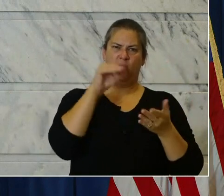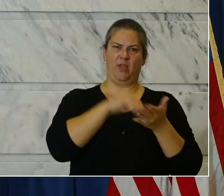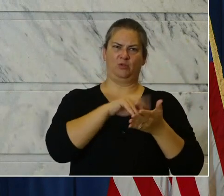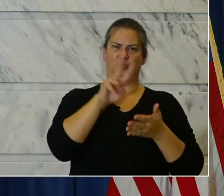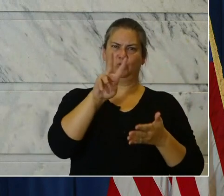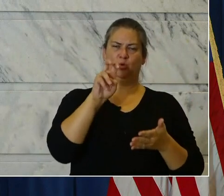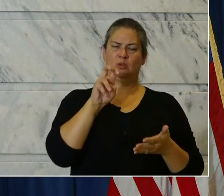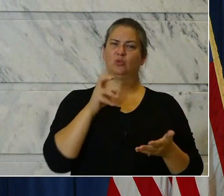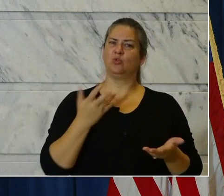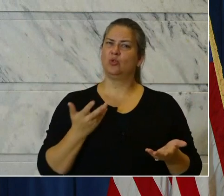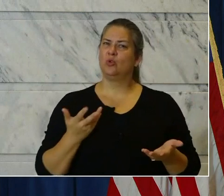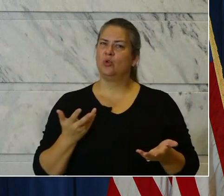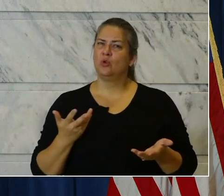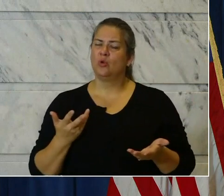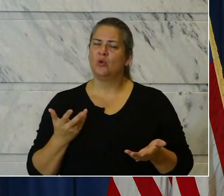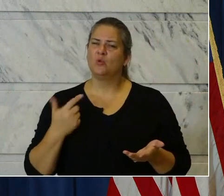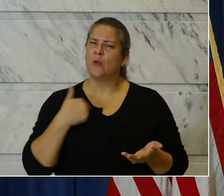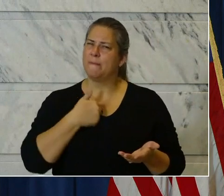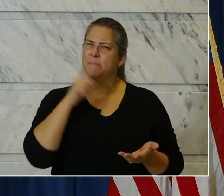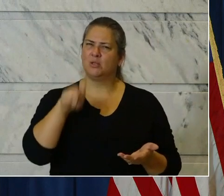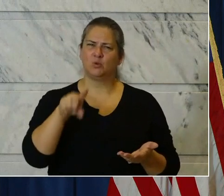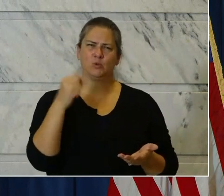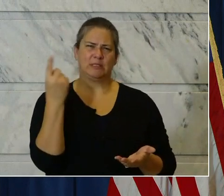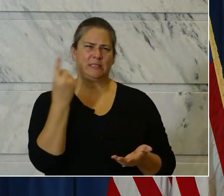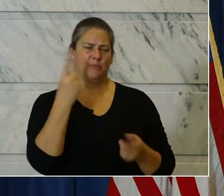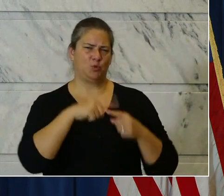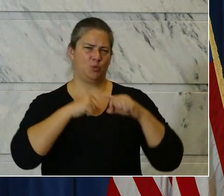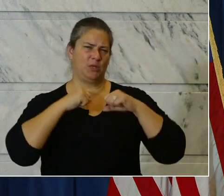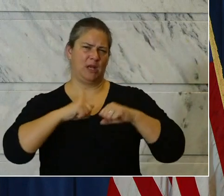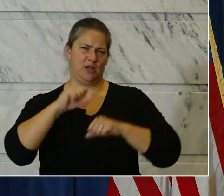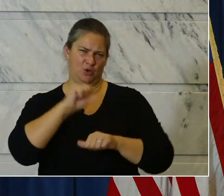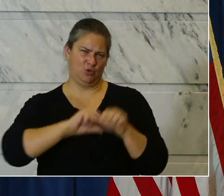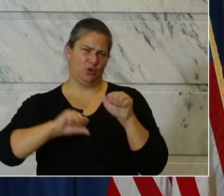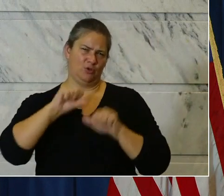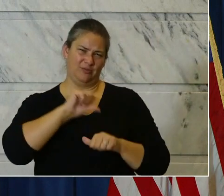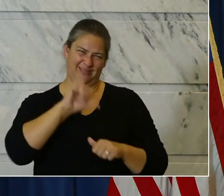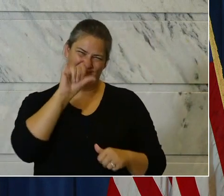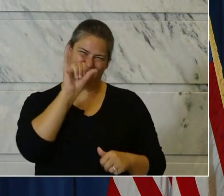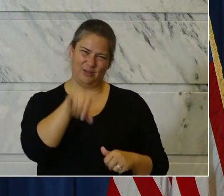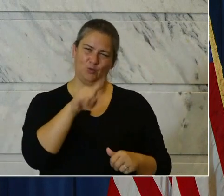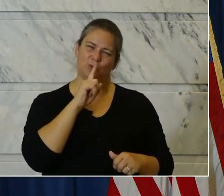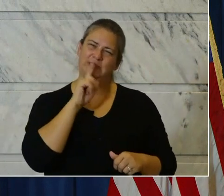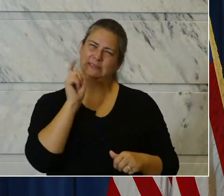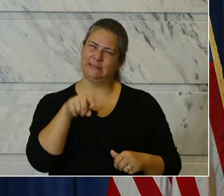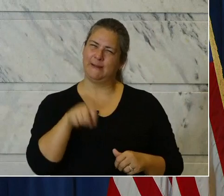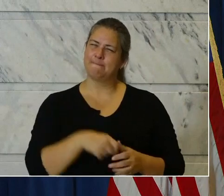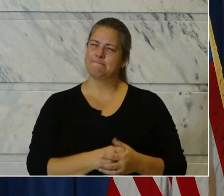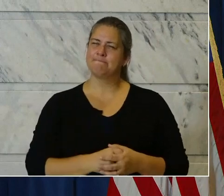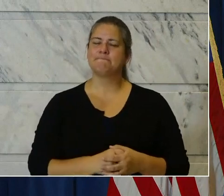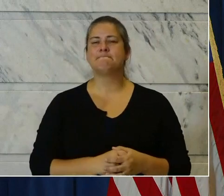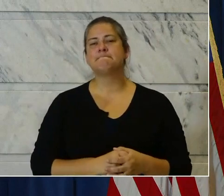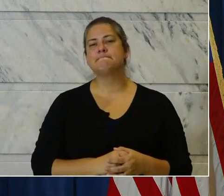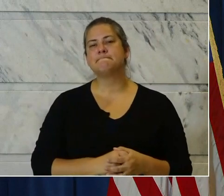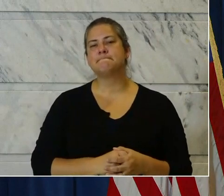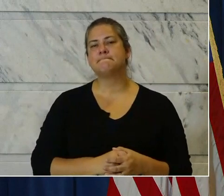SOMETHING IS KILLED TWELVE HUNDRED PEOPLE. WE NOW KNOW THAT THERE SMALL STEPS IF WE TAKE WE CAN PROTECT ONE ANOTHER